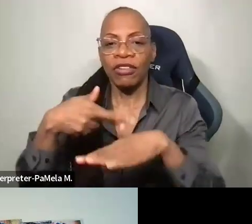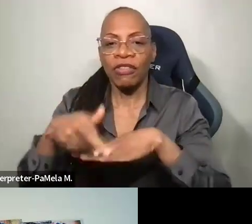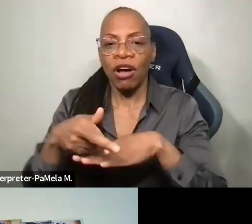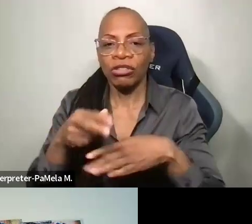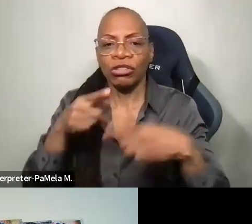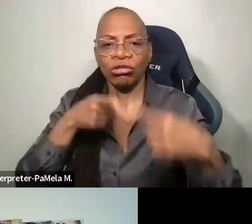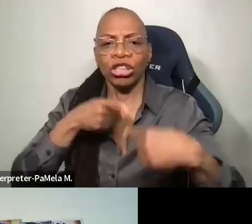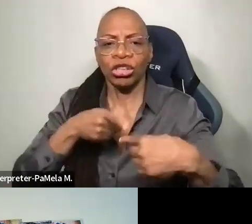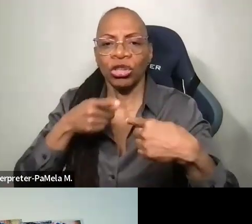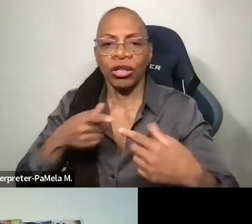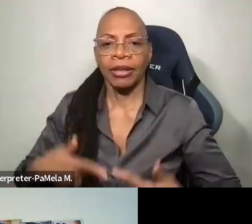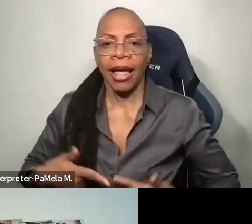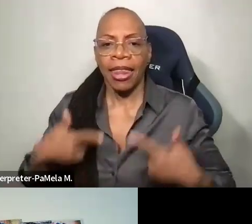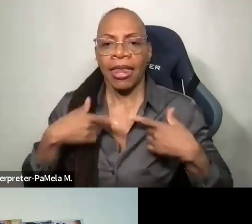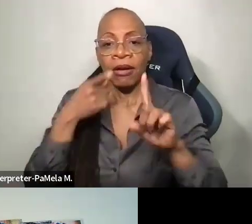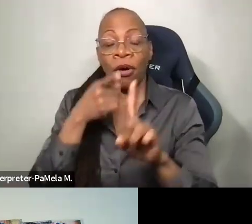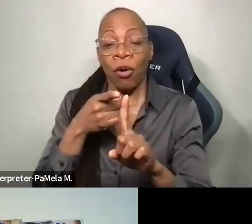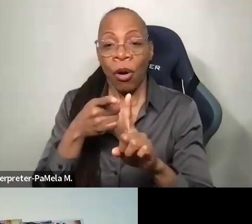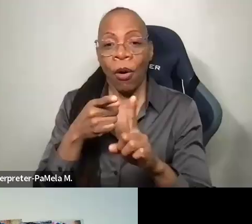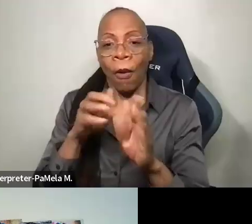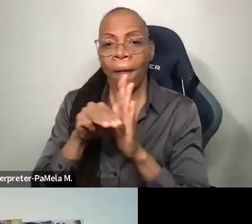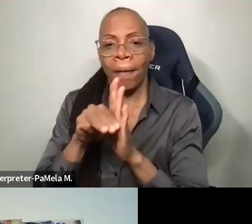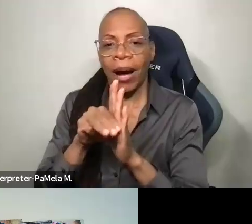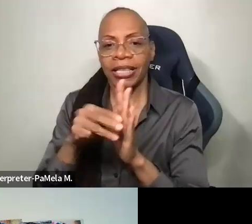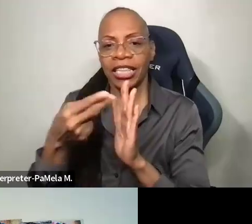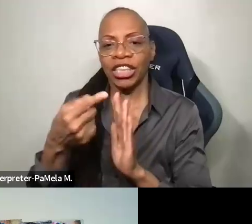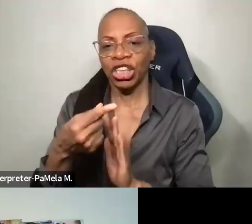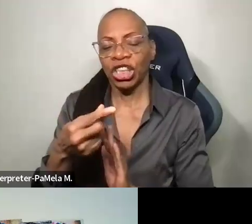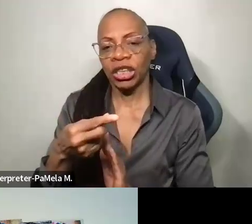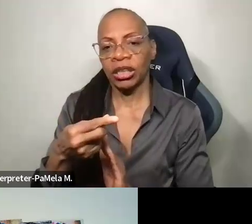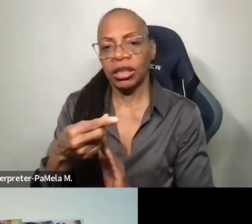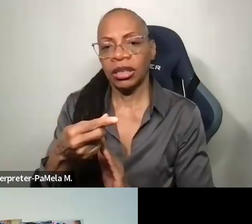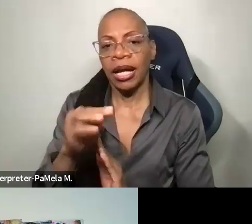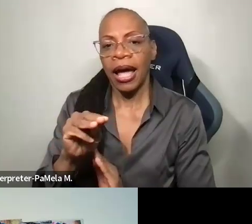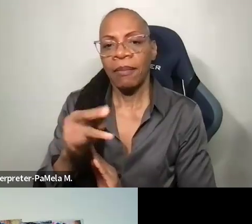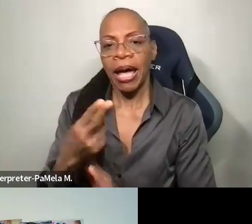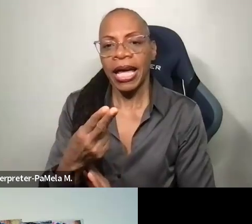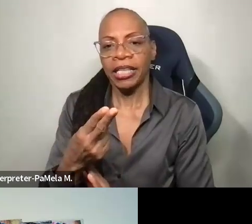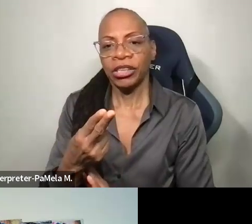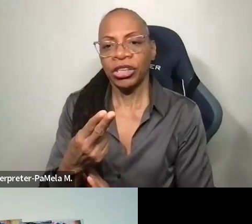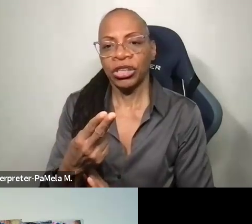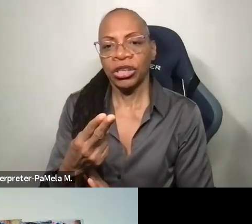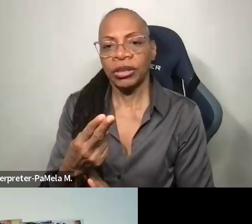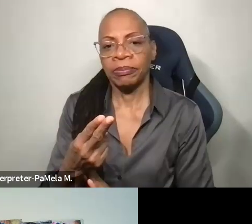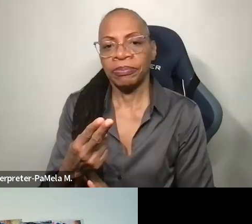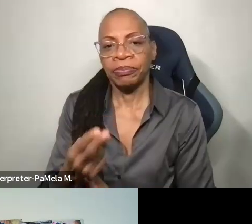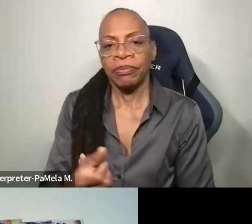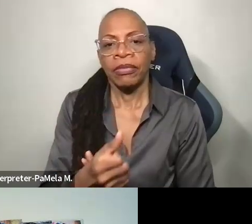that are GMH with co-occurring with complex situations where other teams are not able to be warm handed off to right away.